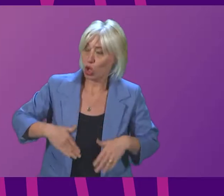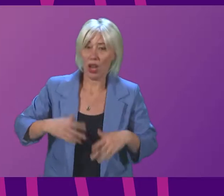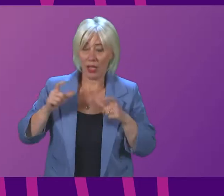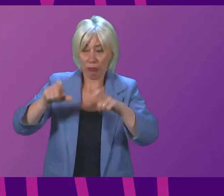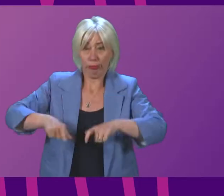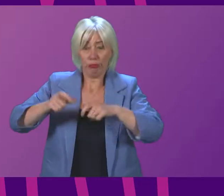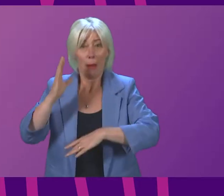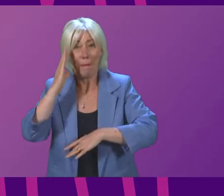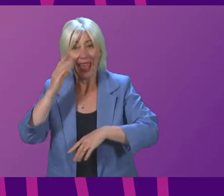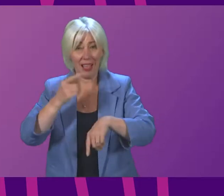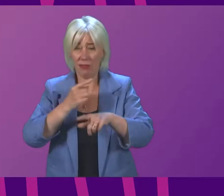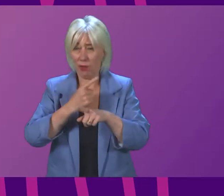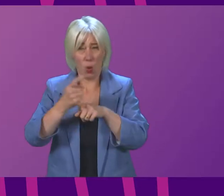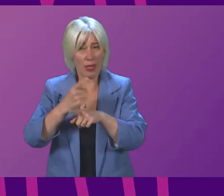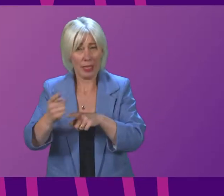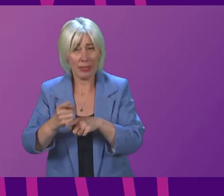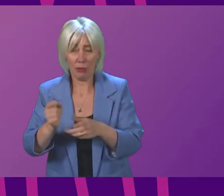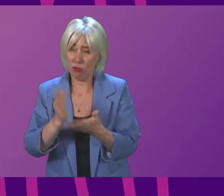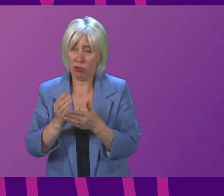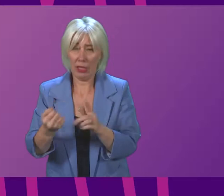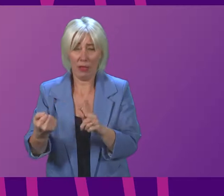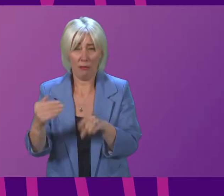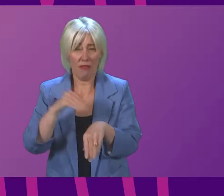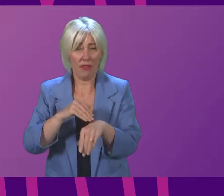That had a significant impact on their human rights and also meant that approximately 400,000